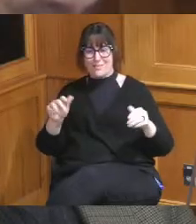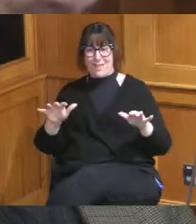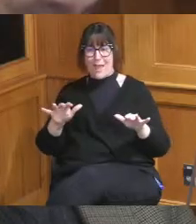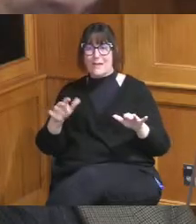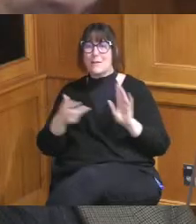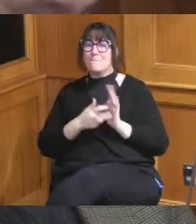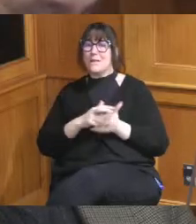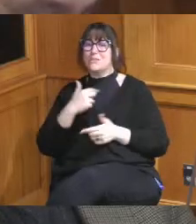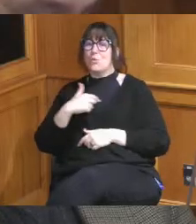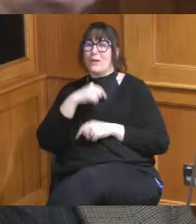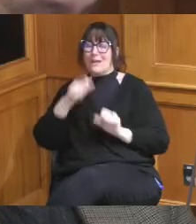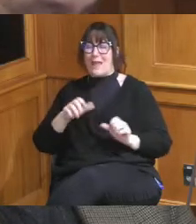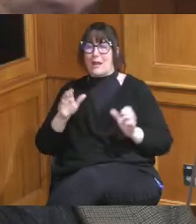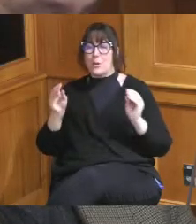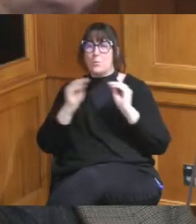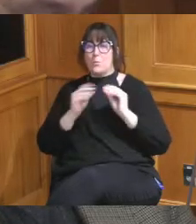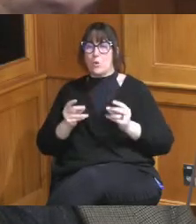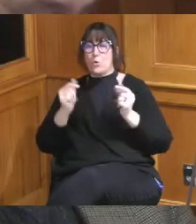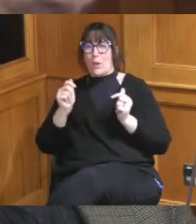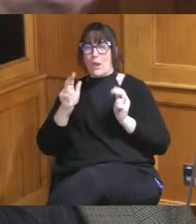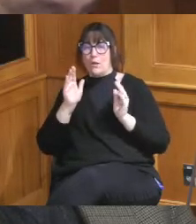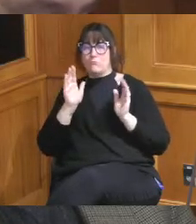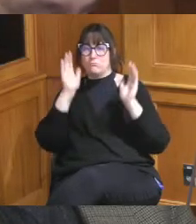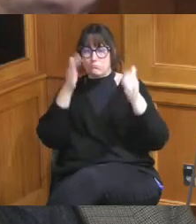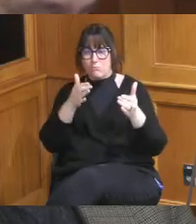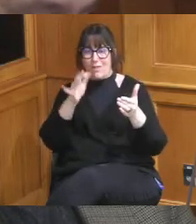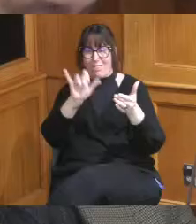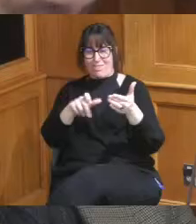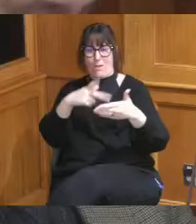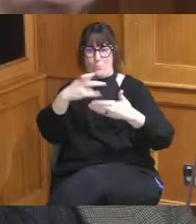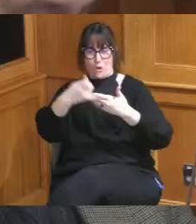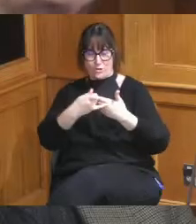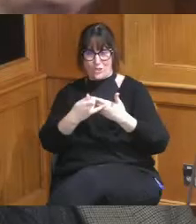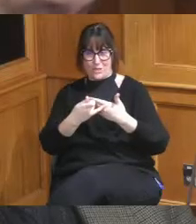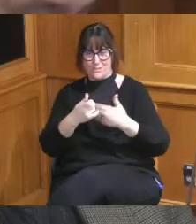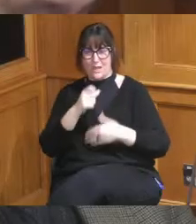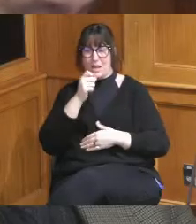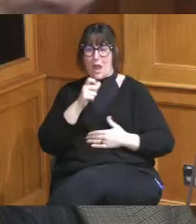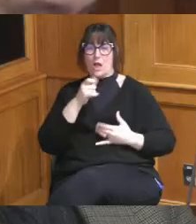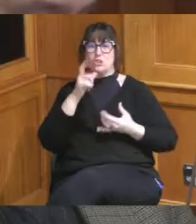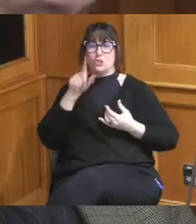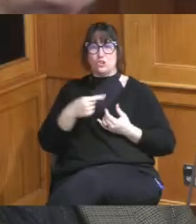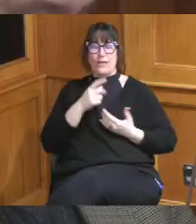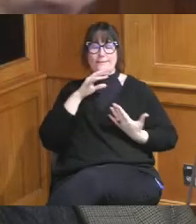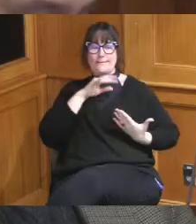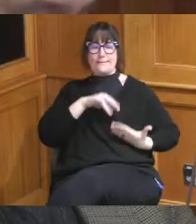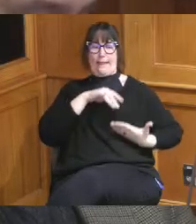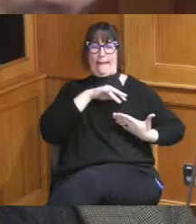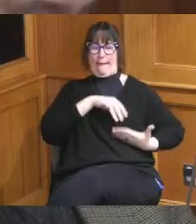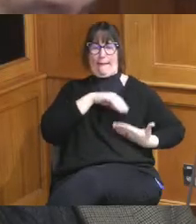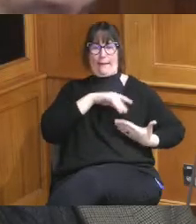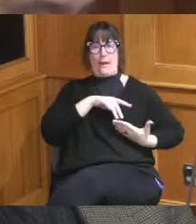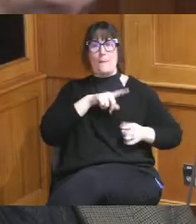that direction so we're not just in the studying phase but in the action phase so I would recommend